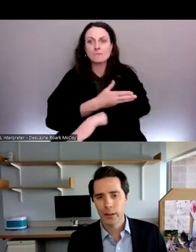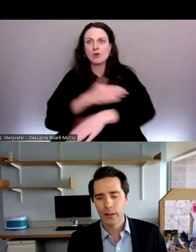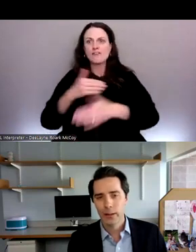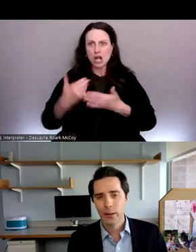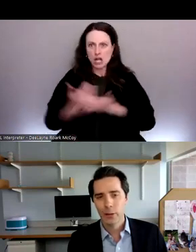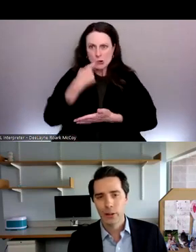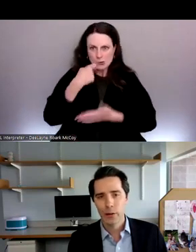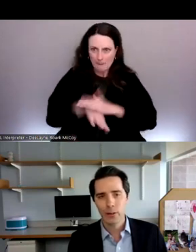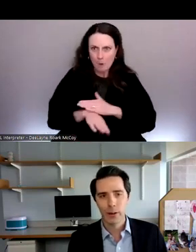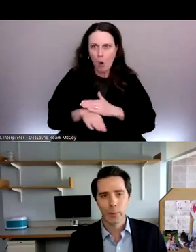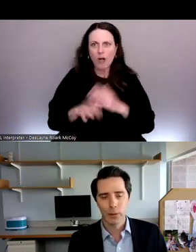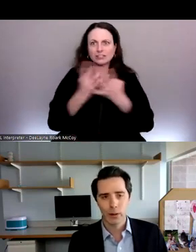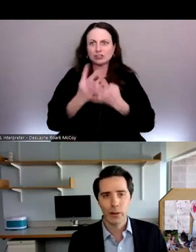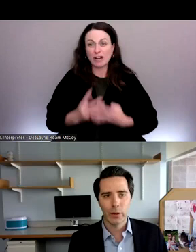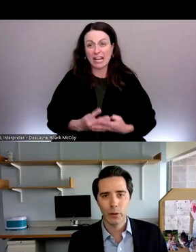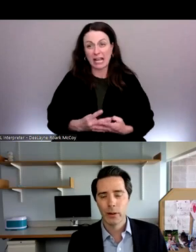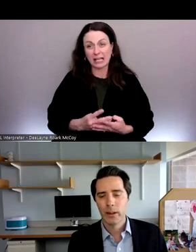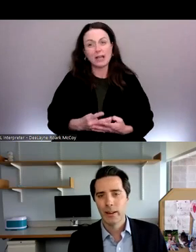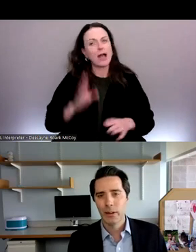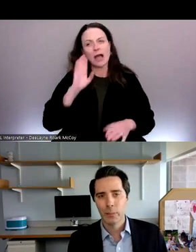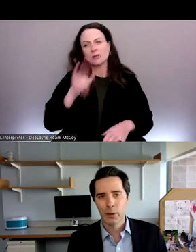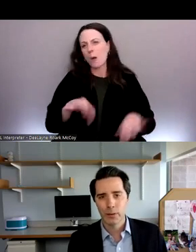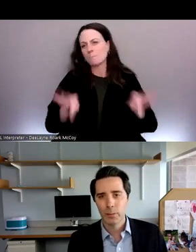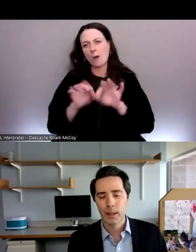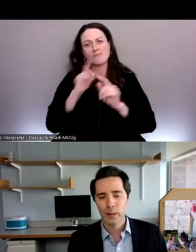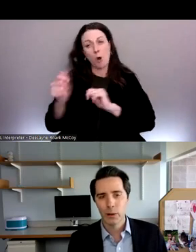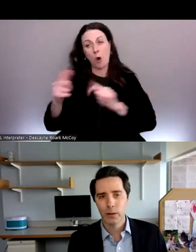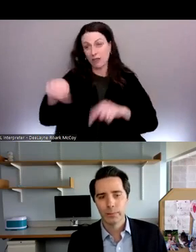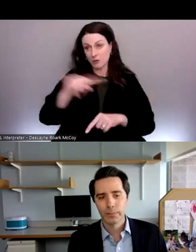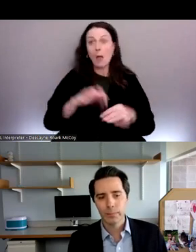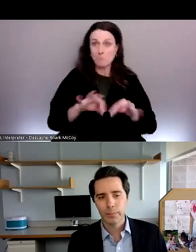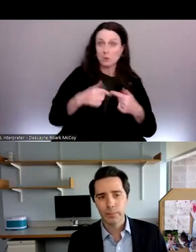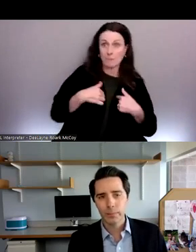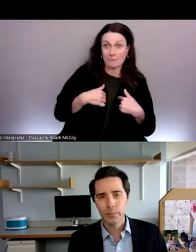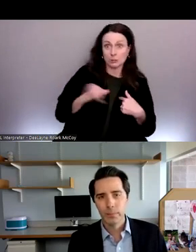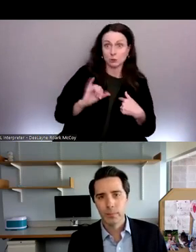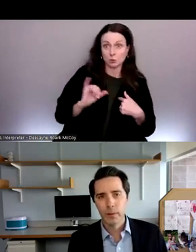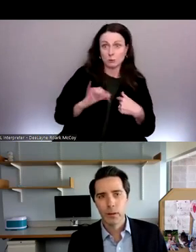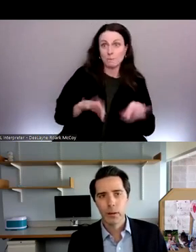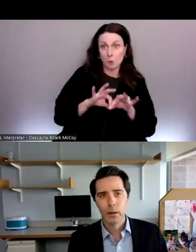screening which I know is very important to all of you and very important to me as well